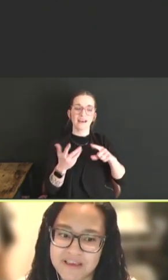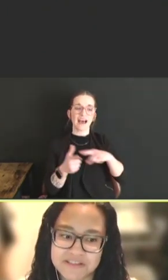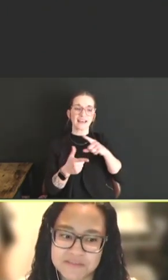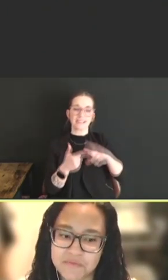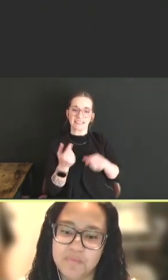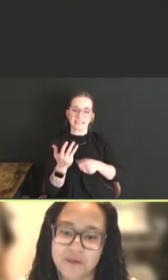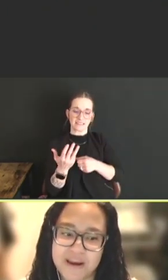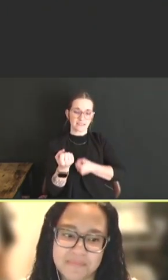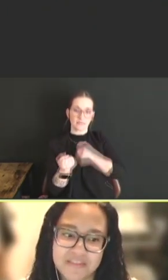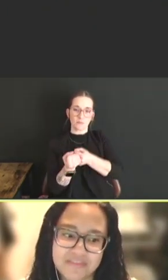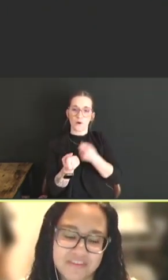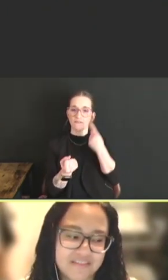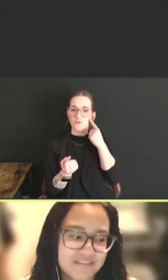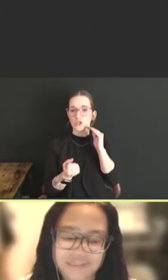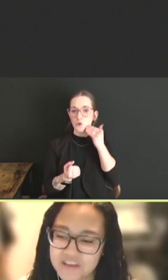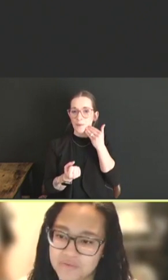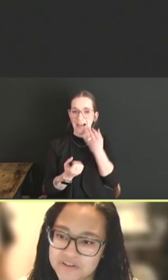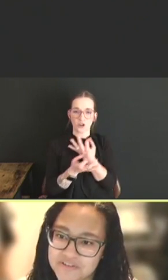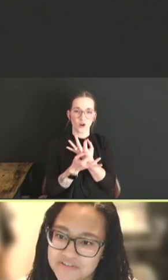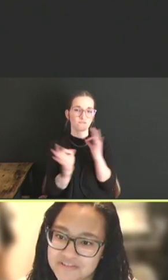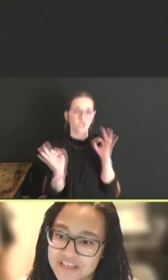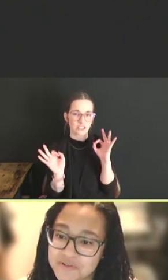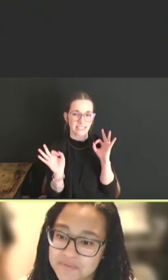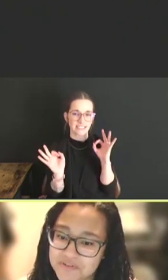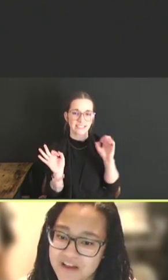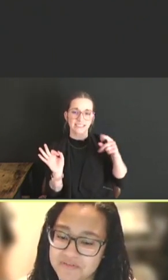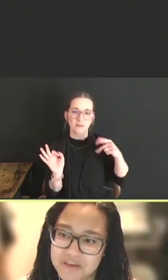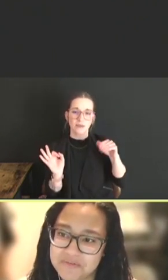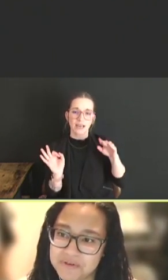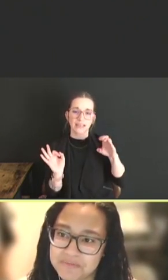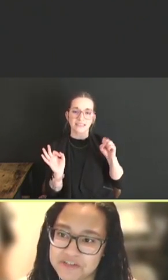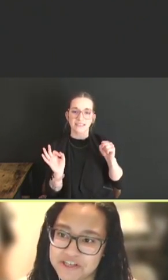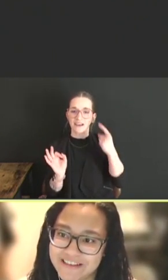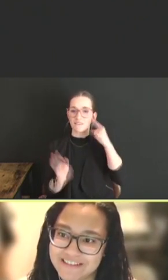spaces for Pride Month. And thank you much. Thank you so much for having me. I really appreciate it.